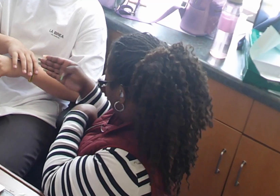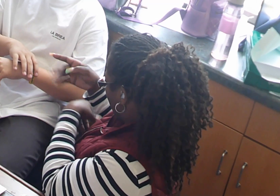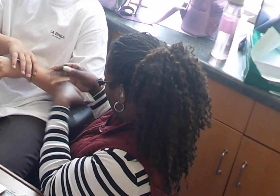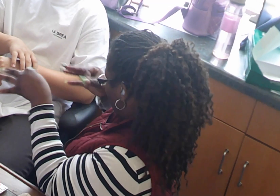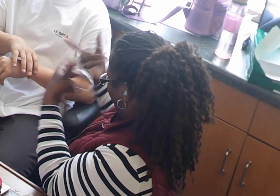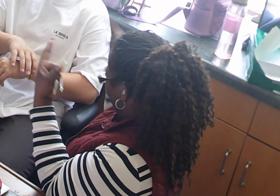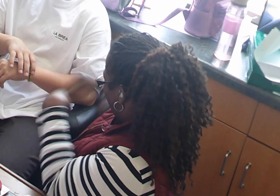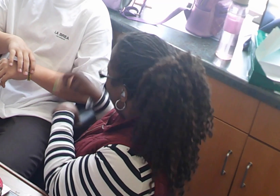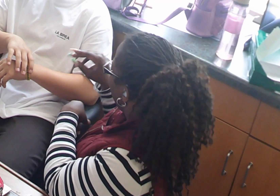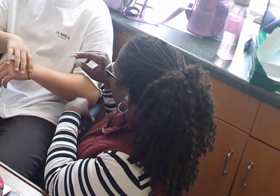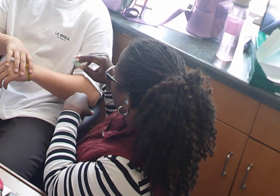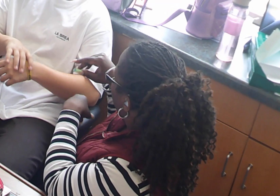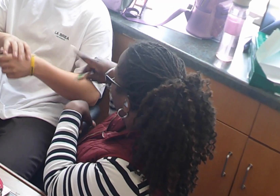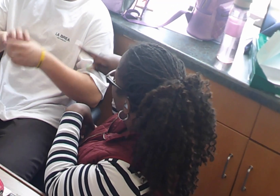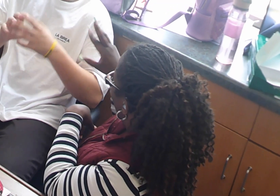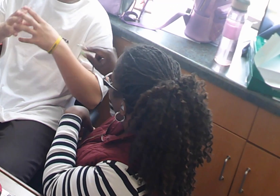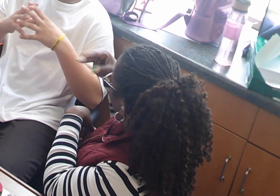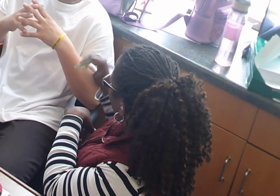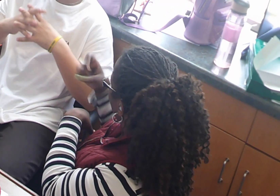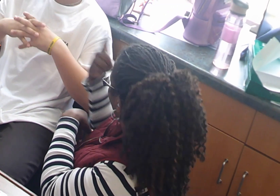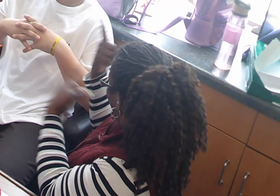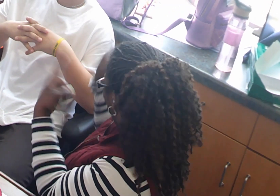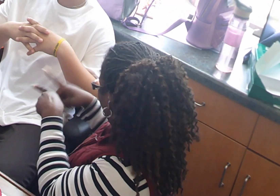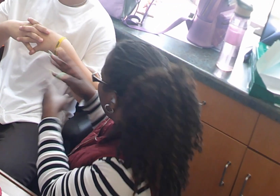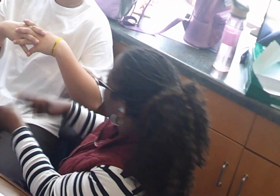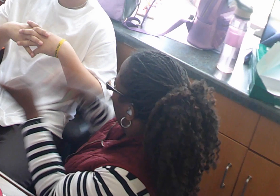I finished explaining what happens during prophase one.